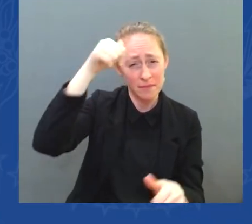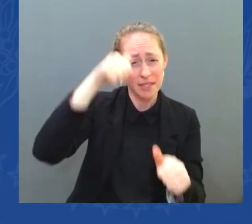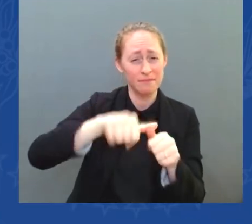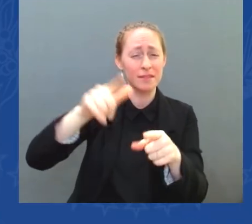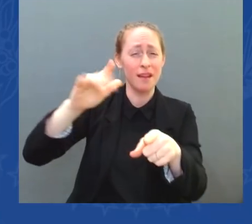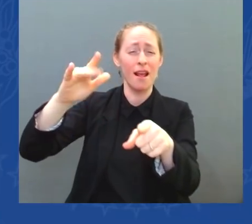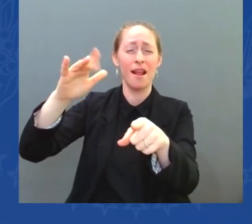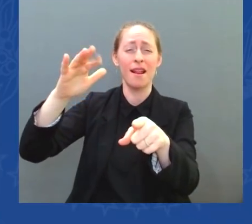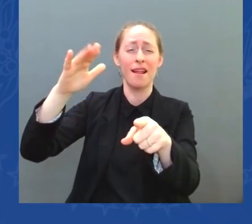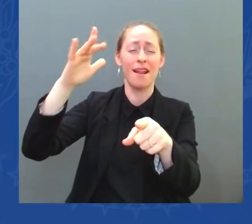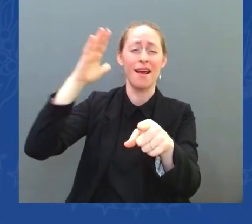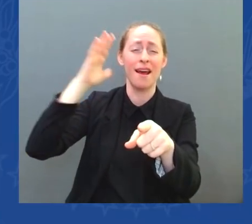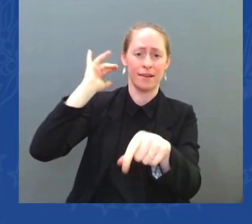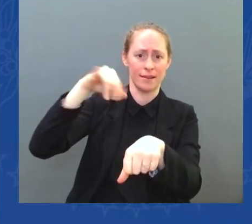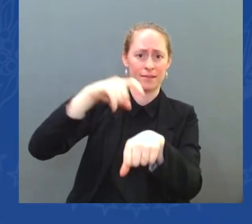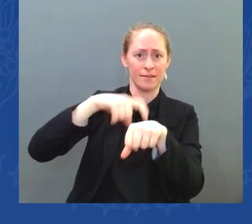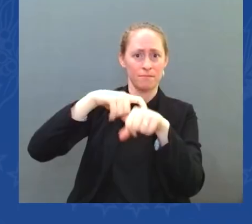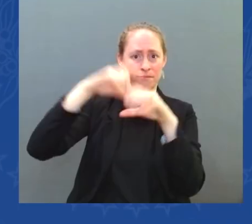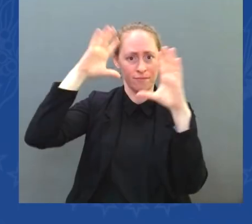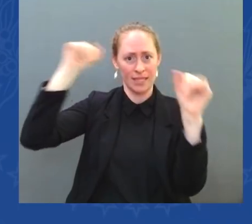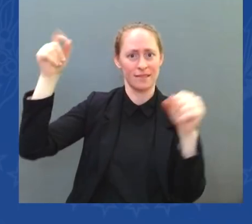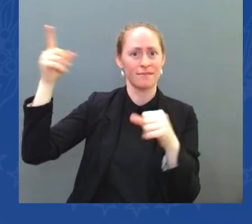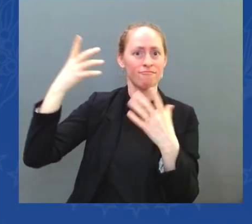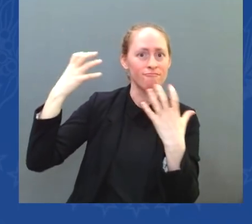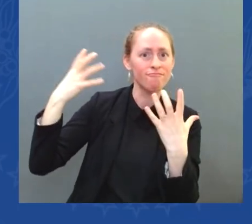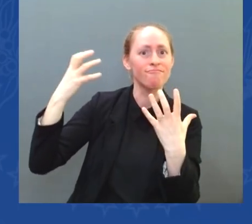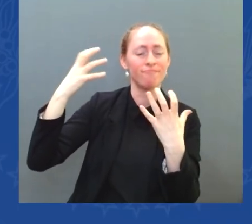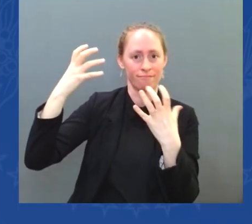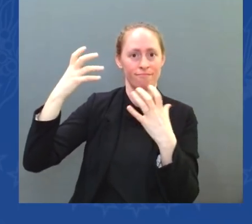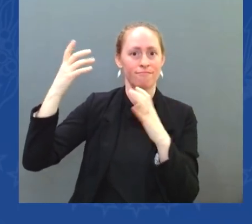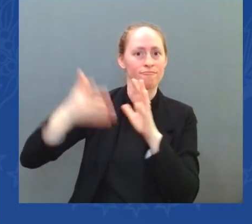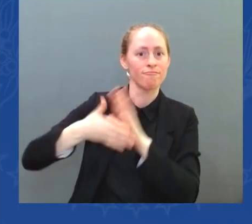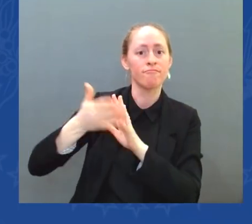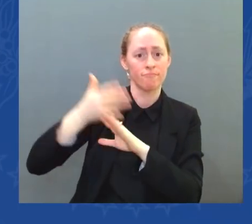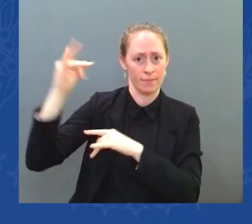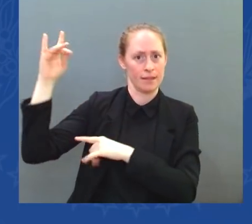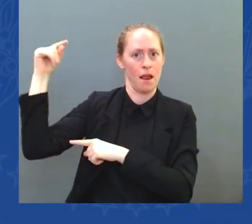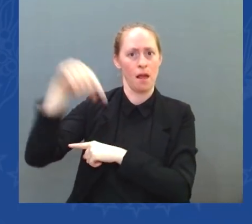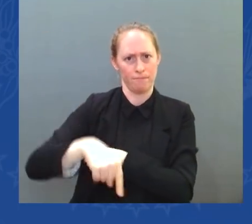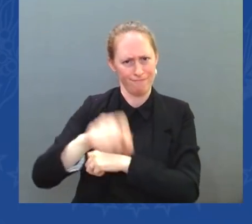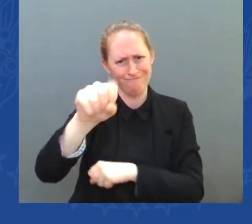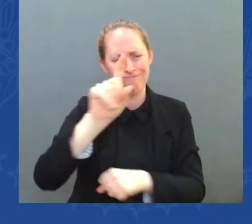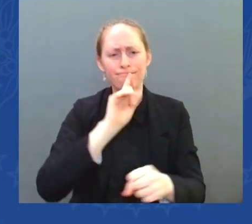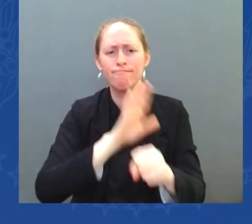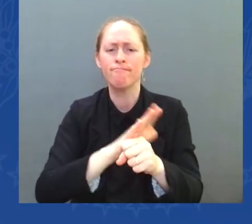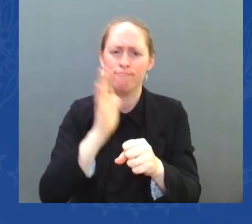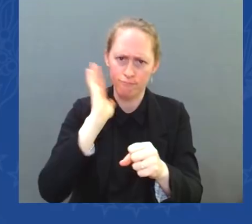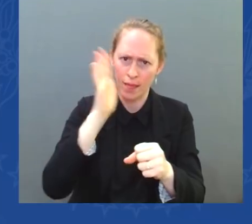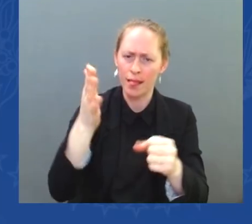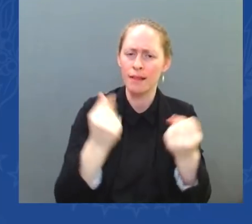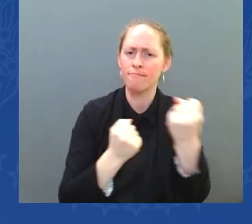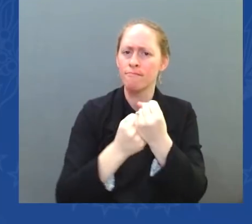grow green jobs and cultivate a low carbon economy. Today, America's battling Putin's price